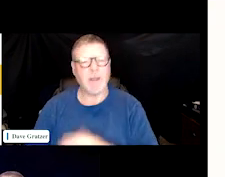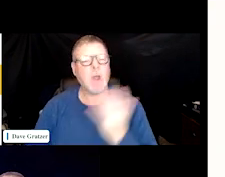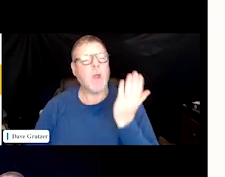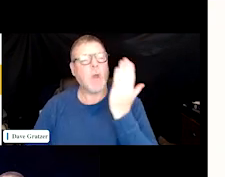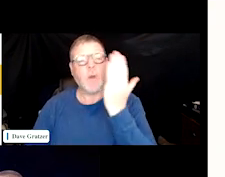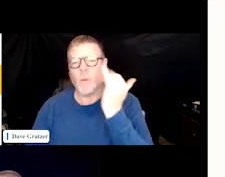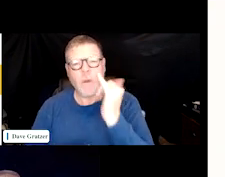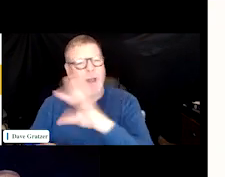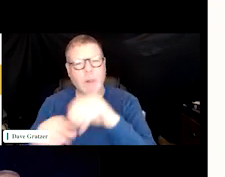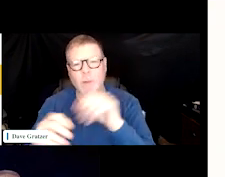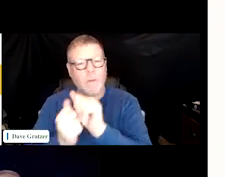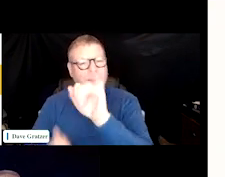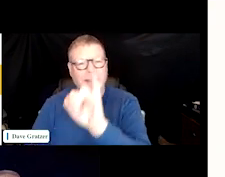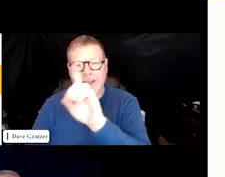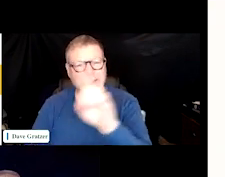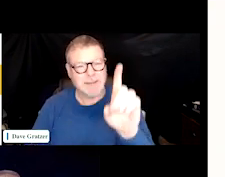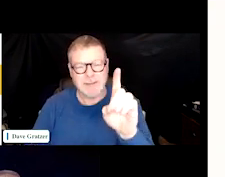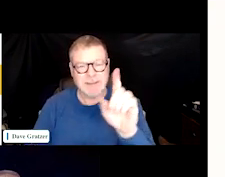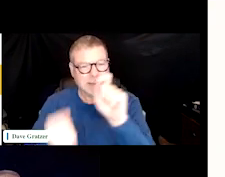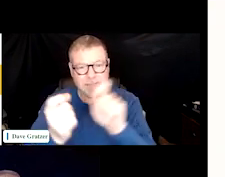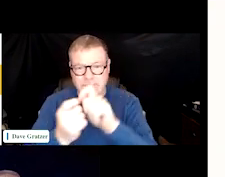people with IDD specifically in peer support?